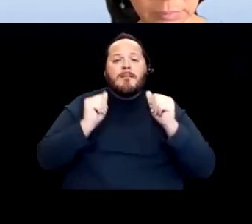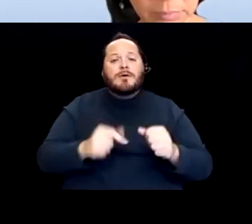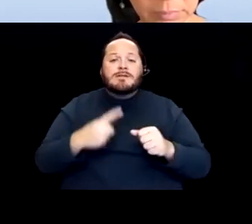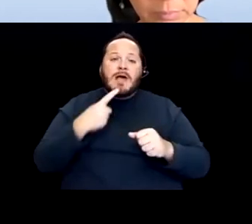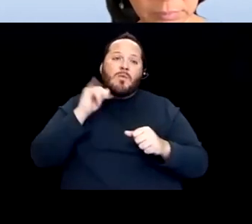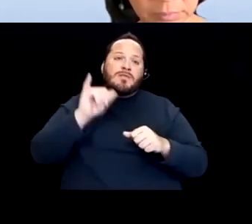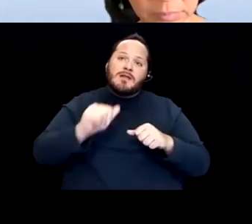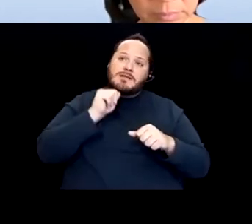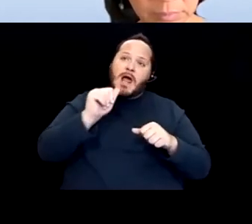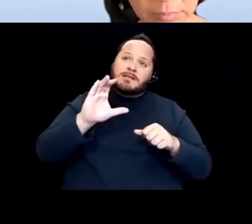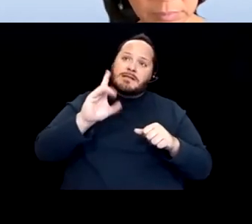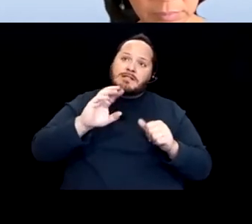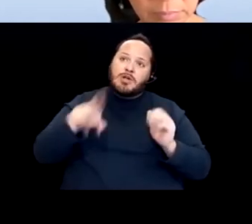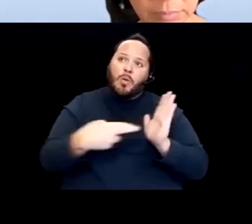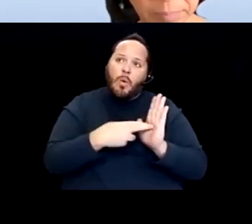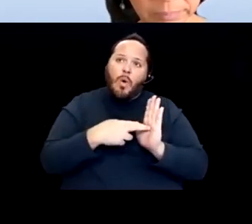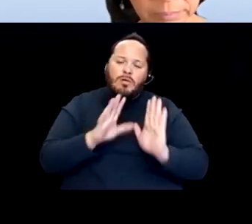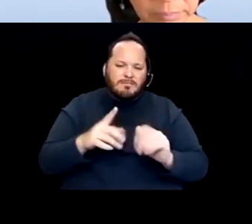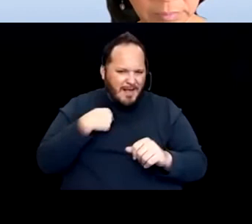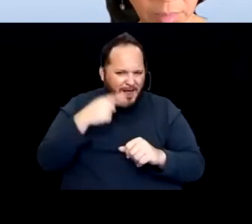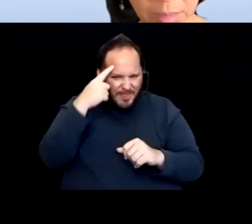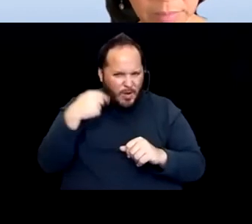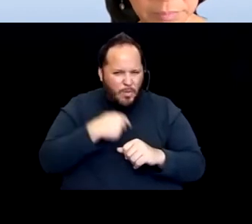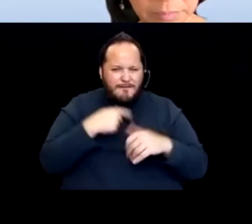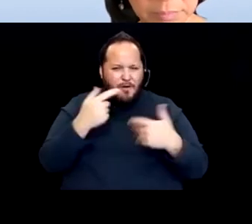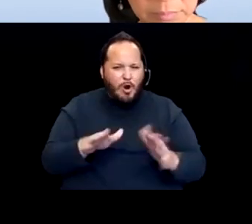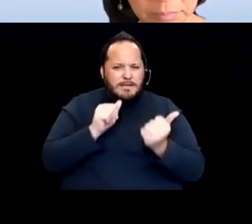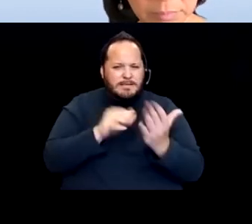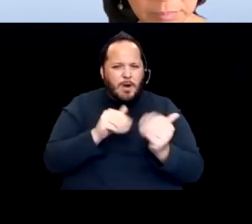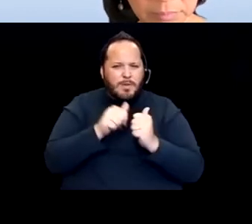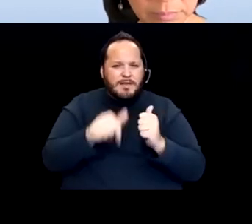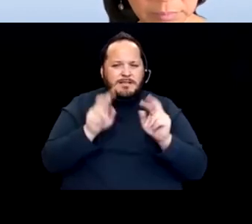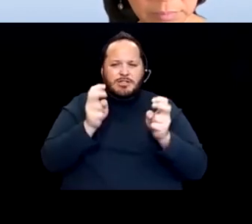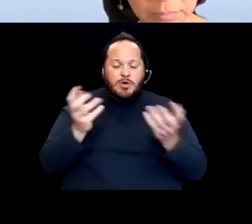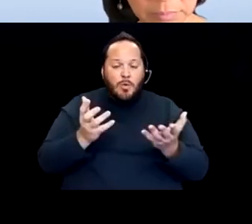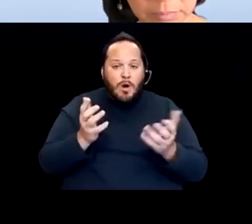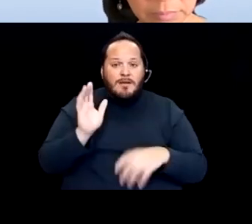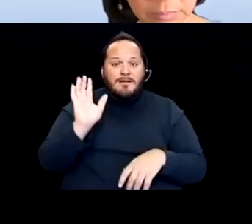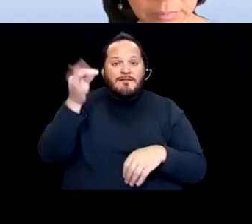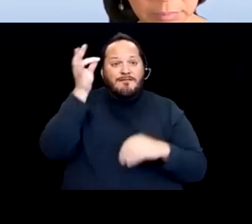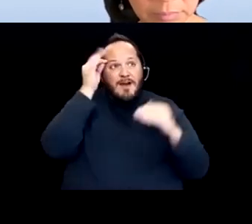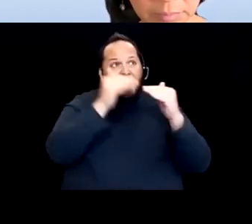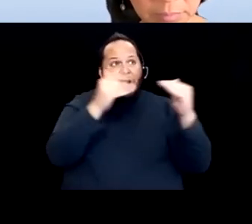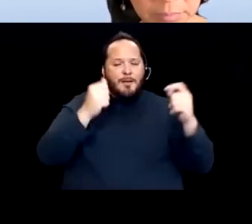And yet, I think we dealt with this issue where the Feds were reluctant to tell the states what to do.